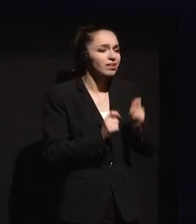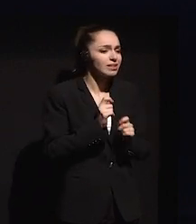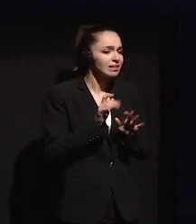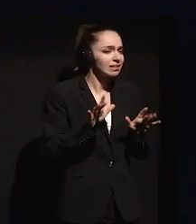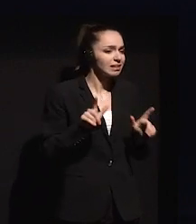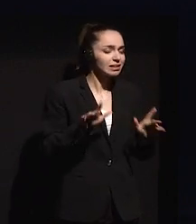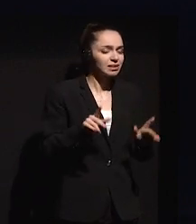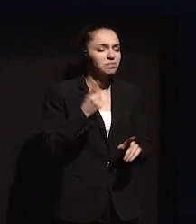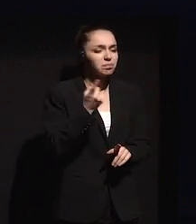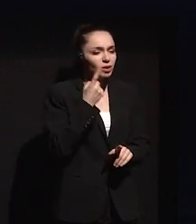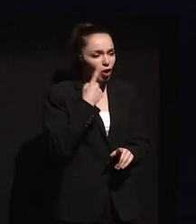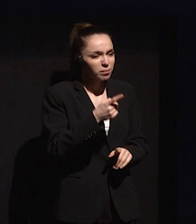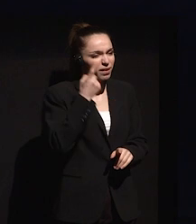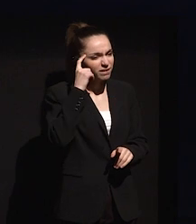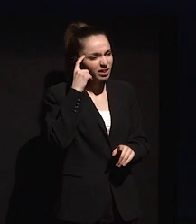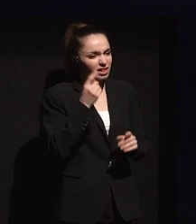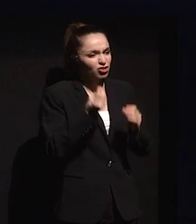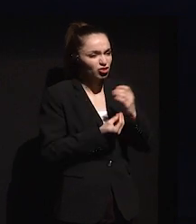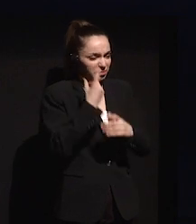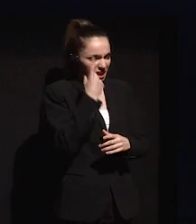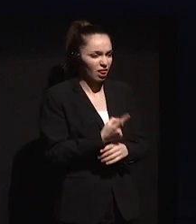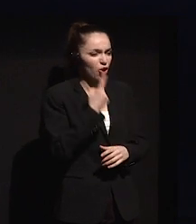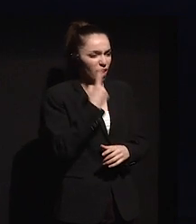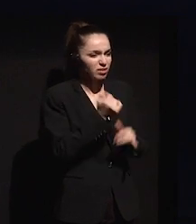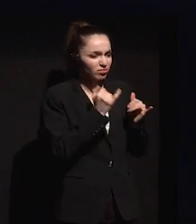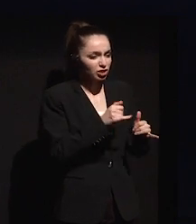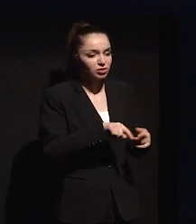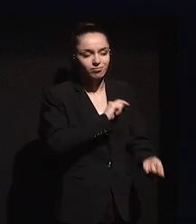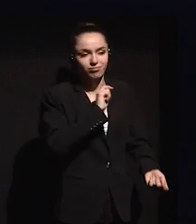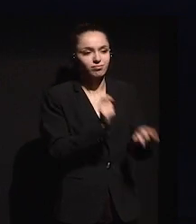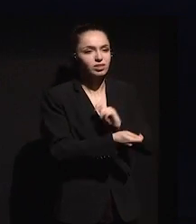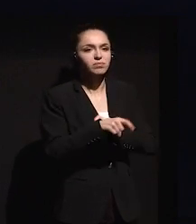or also an understanding which does not spare a place to women and even avoiding the use the word "woman"